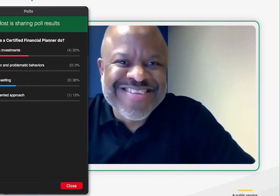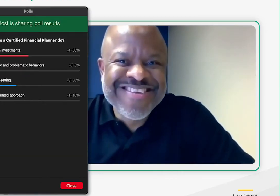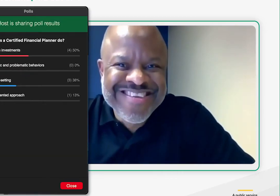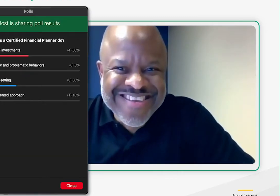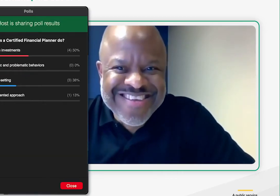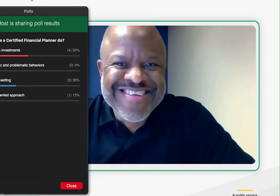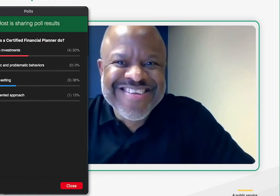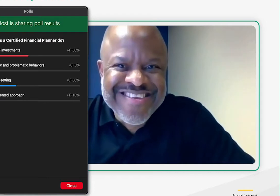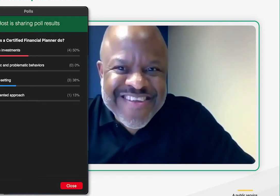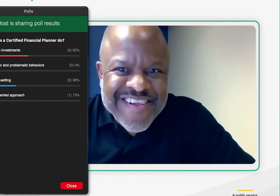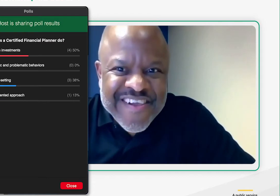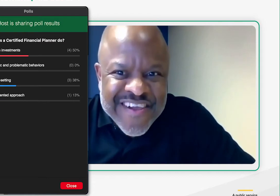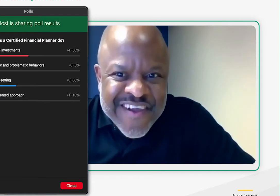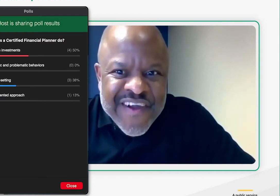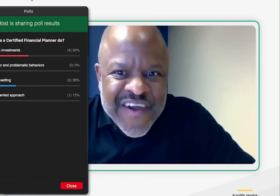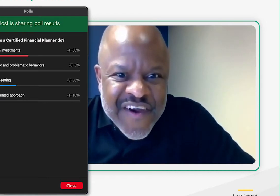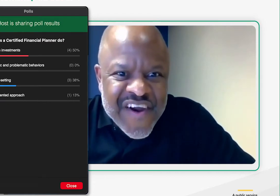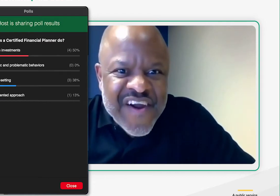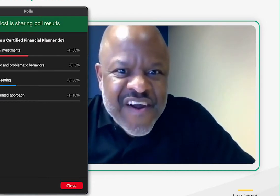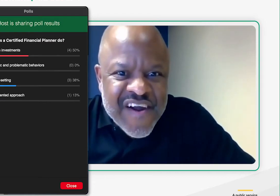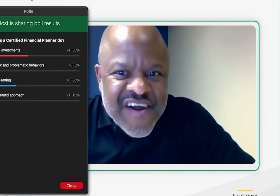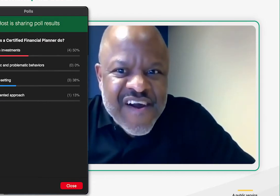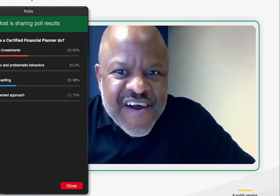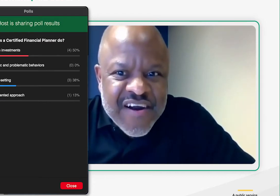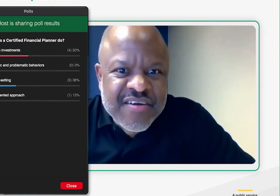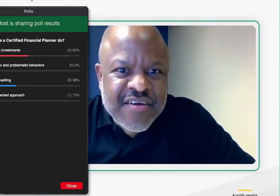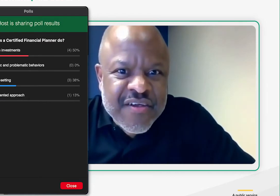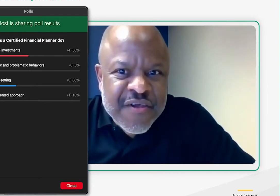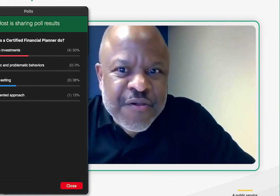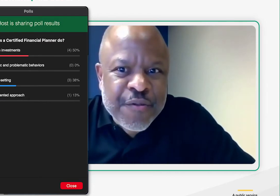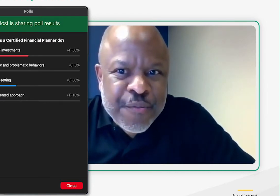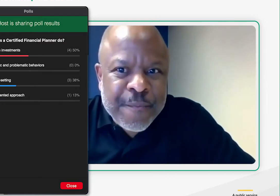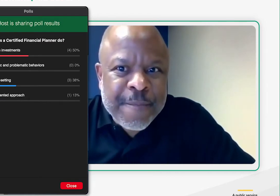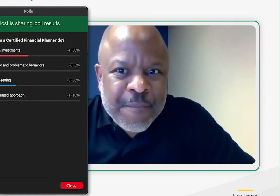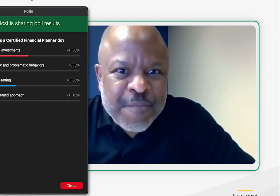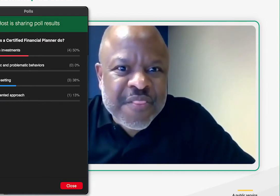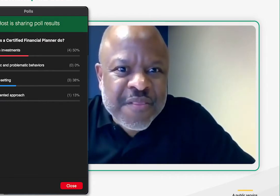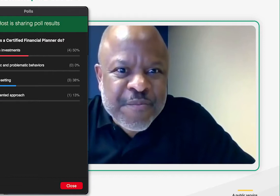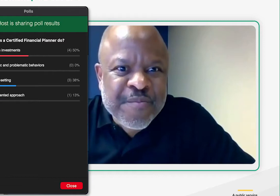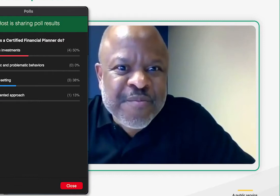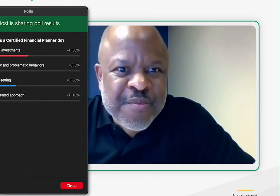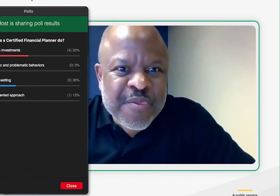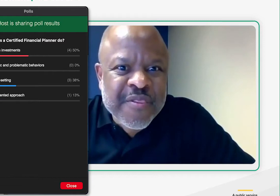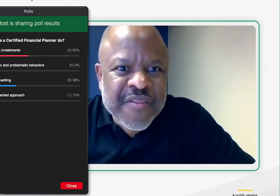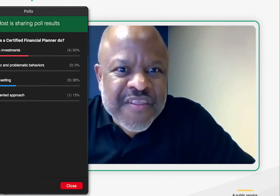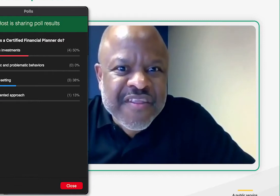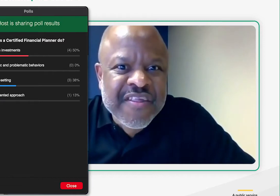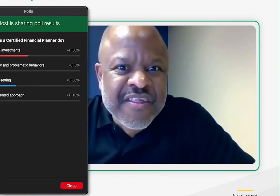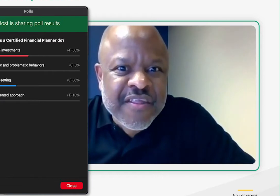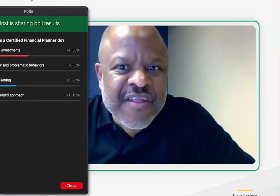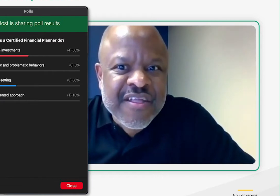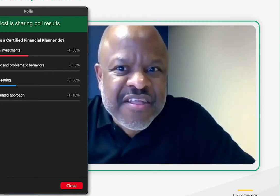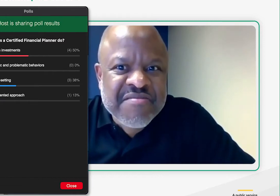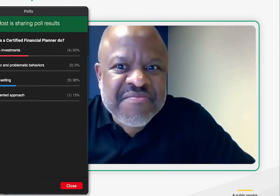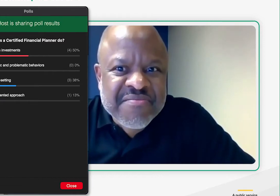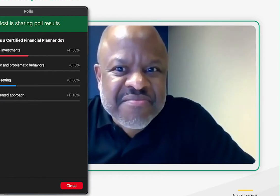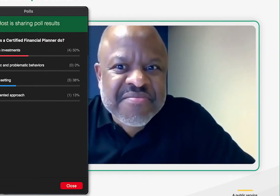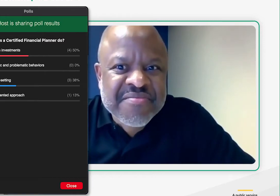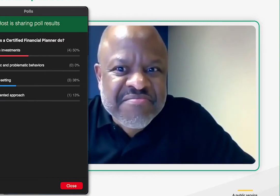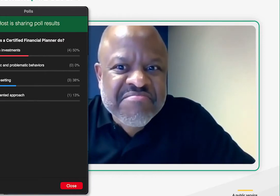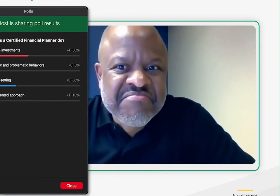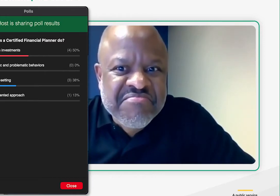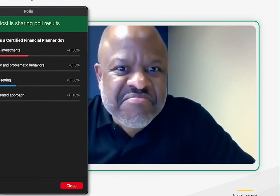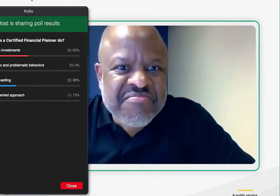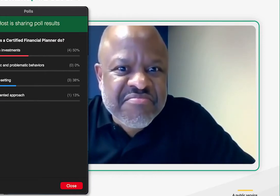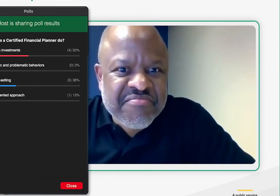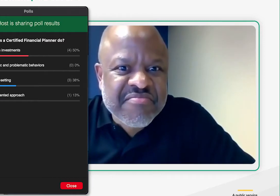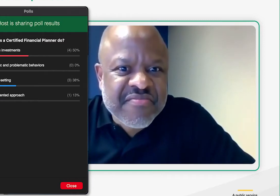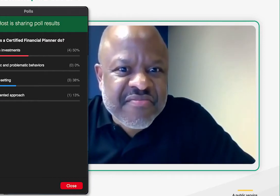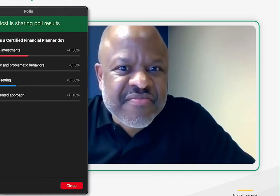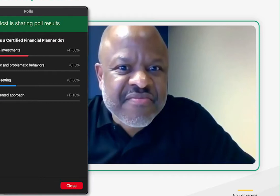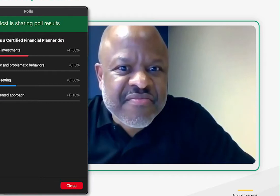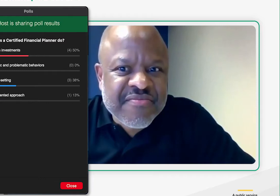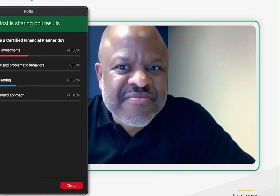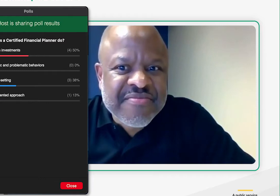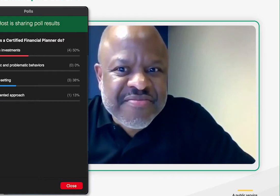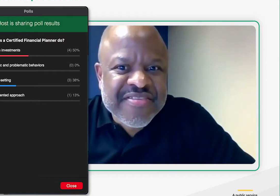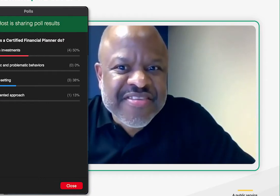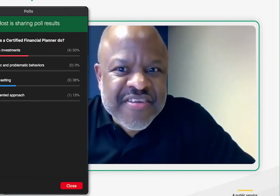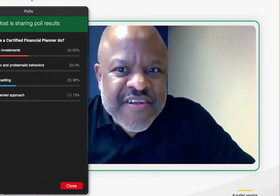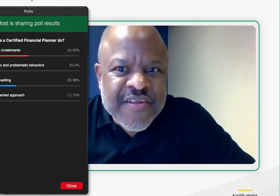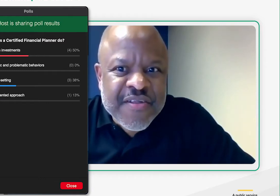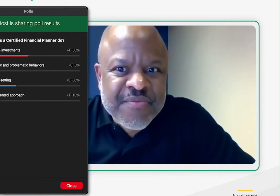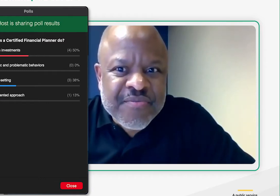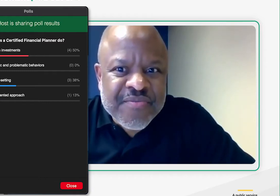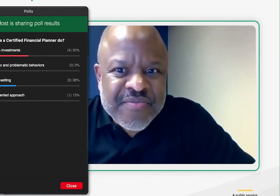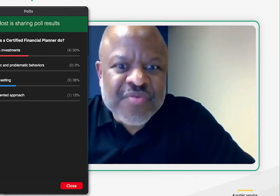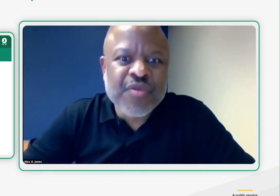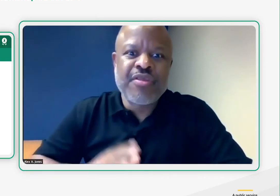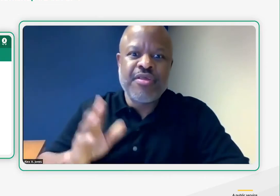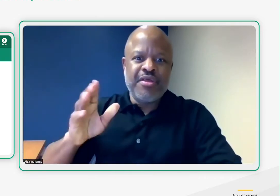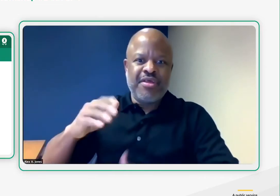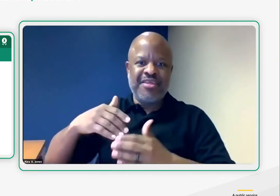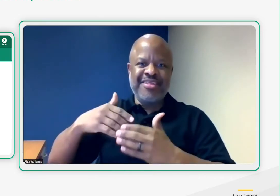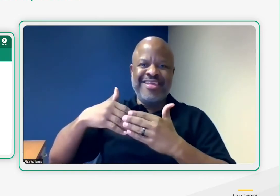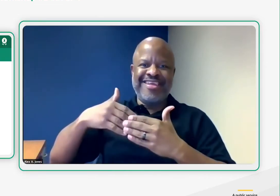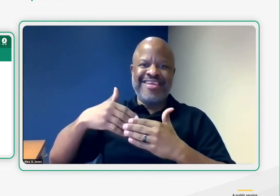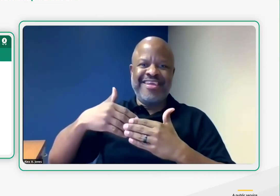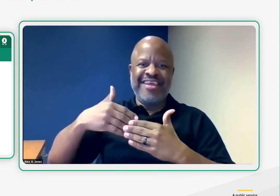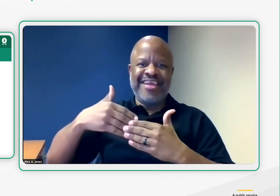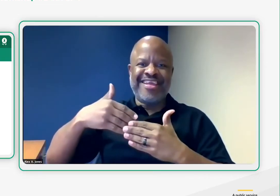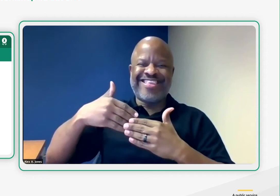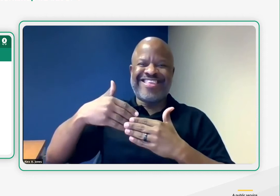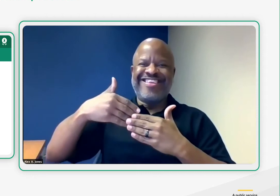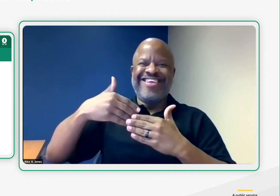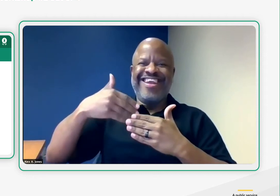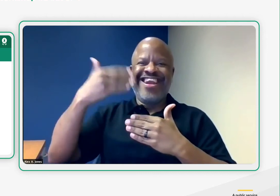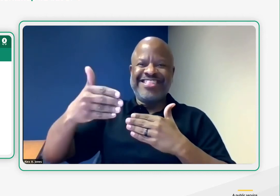I’m laughing at some of your comments.